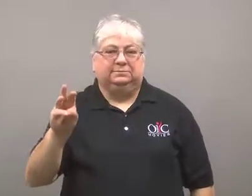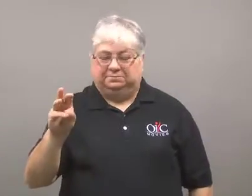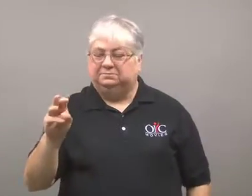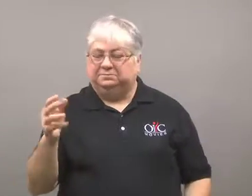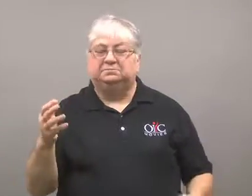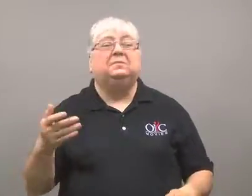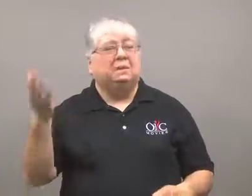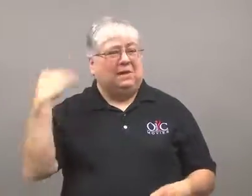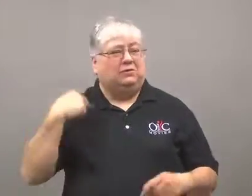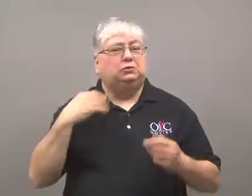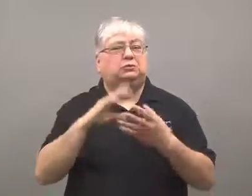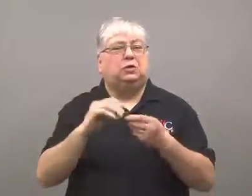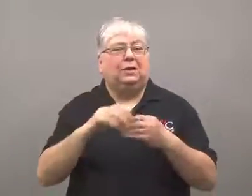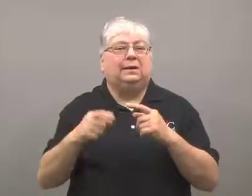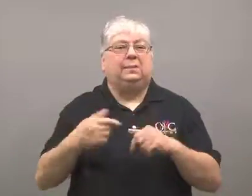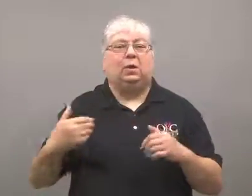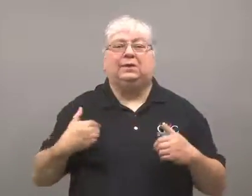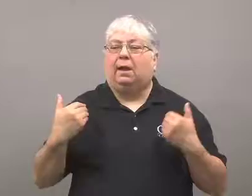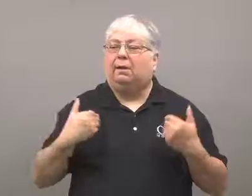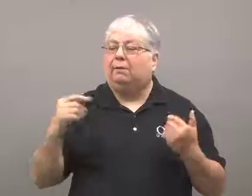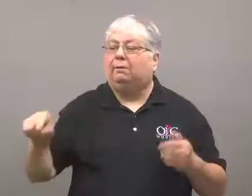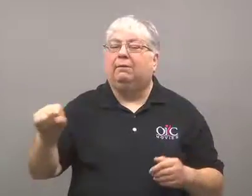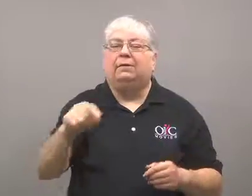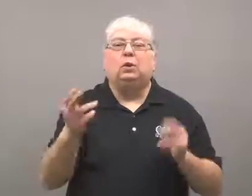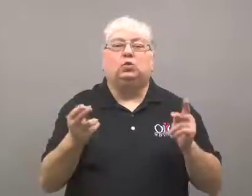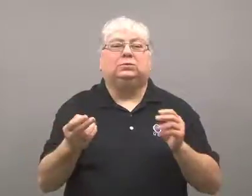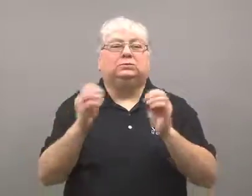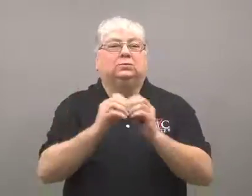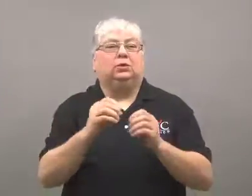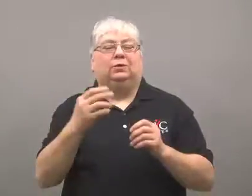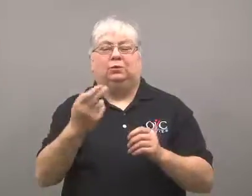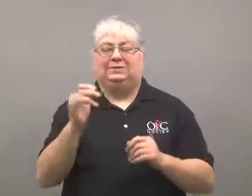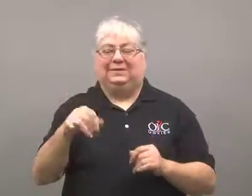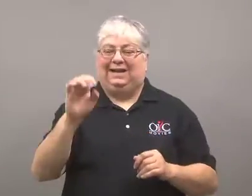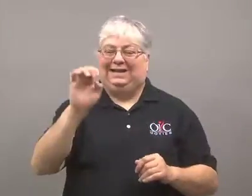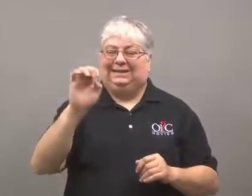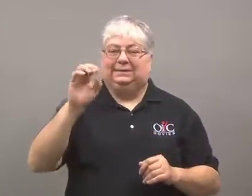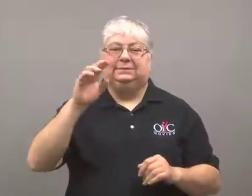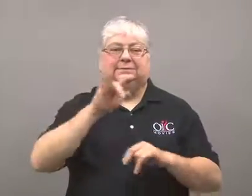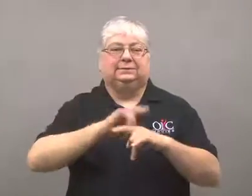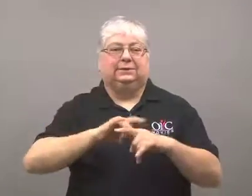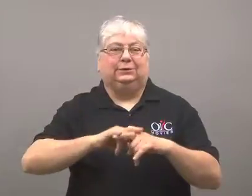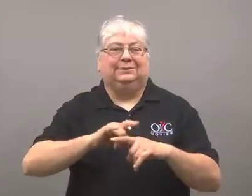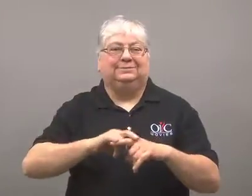I did a story in the past about the increased use of e-cigarettes by young people.